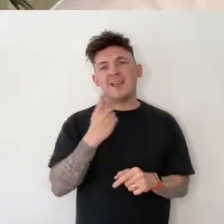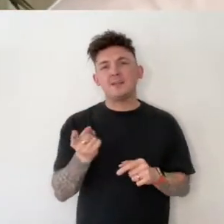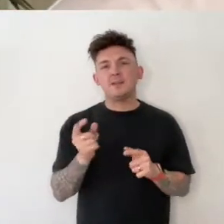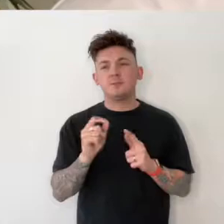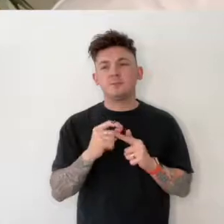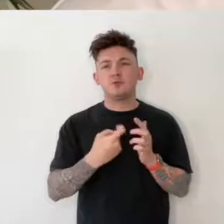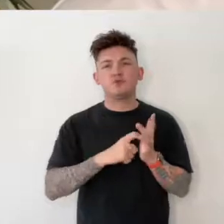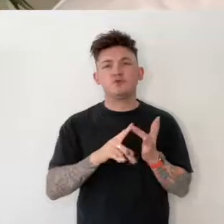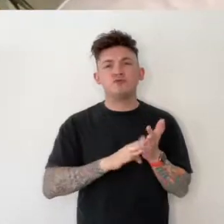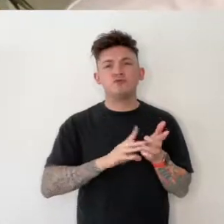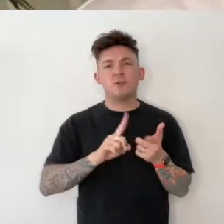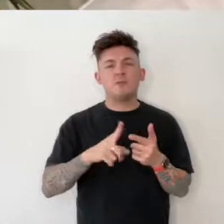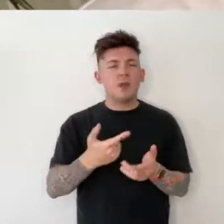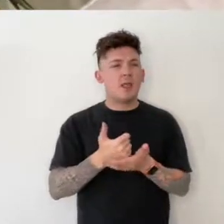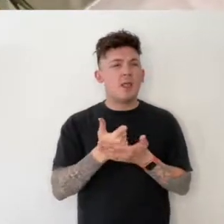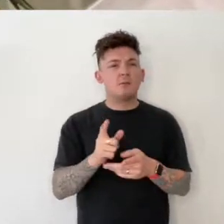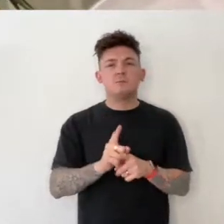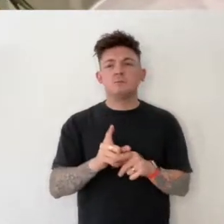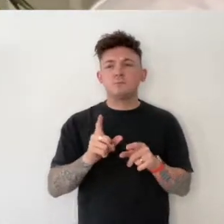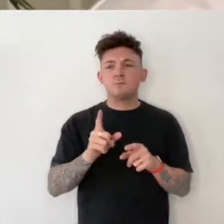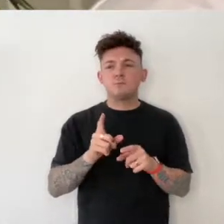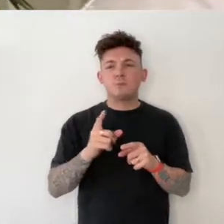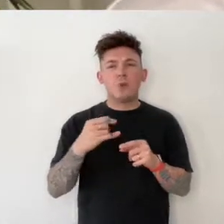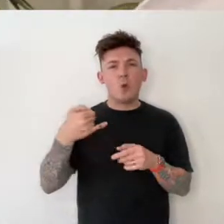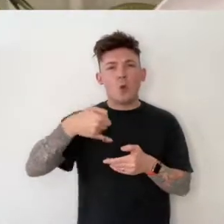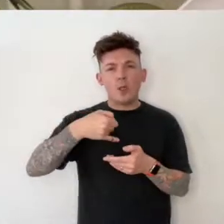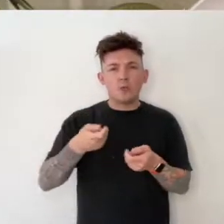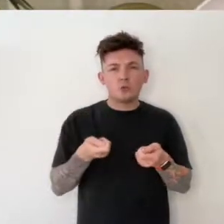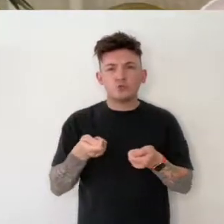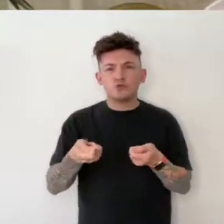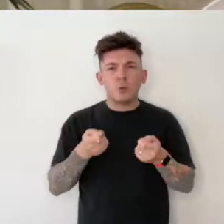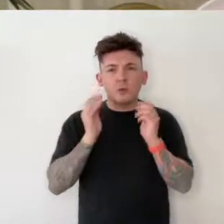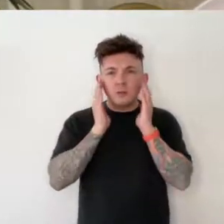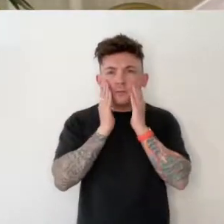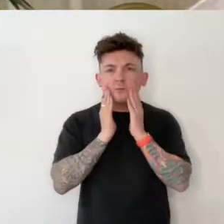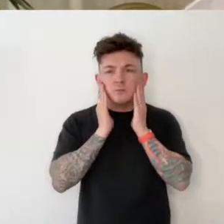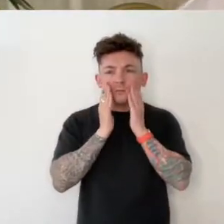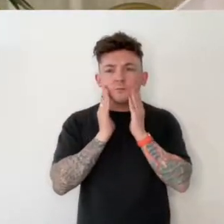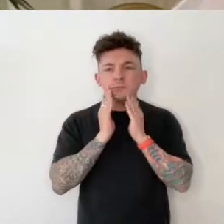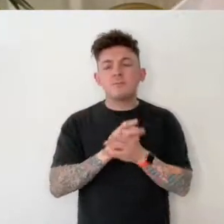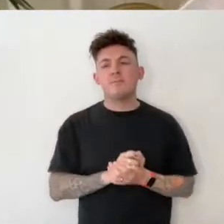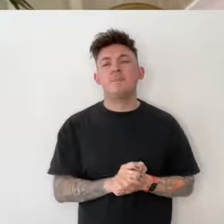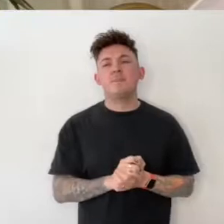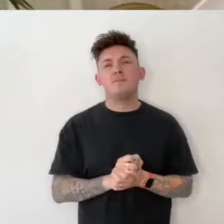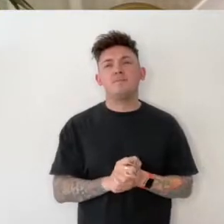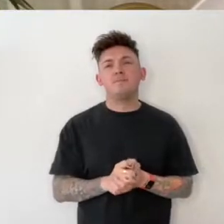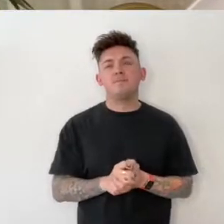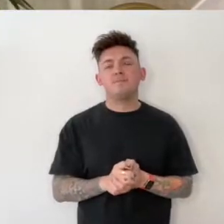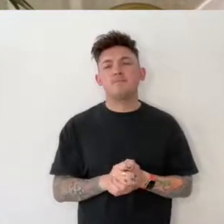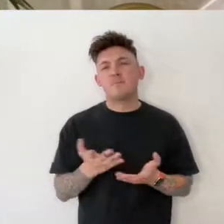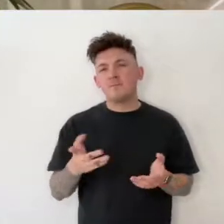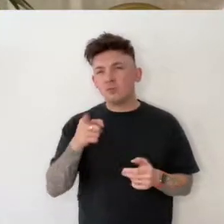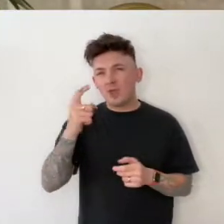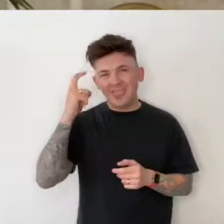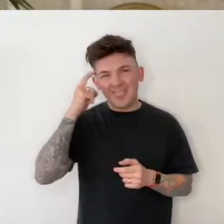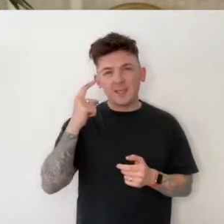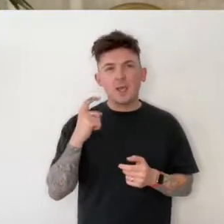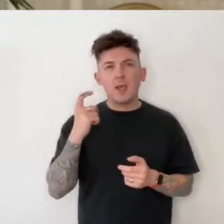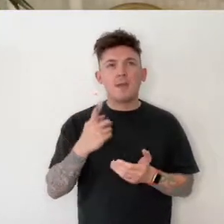oil you've got on your face. now particularly when you think about a trans woman in the